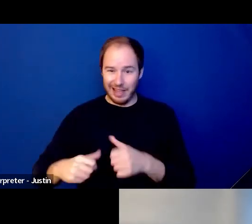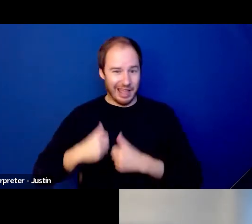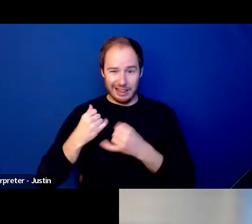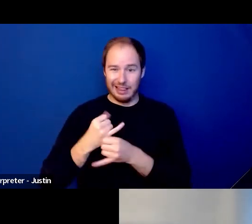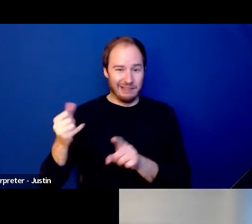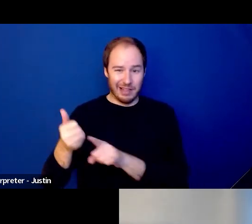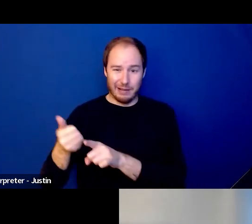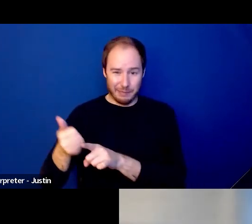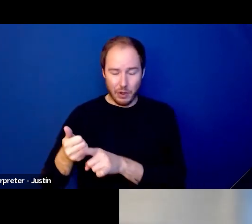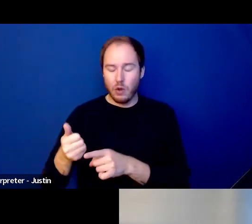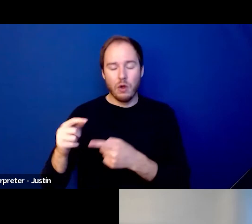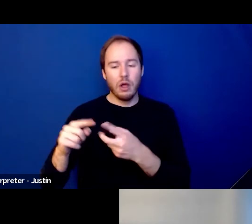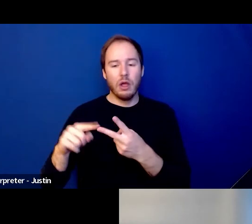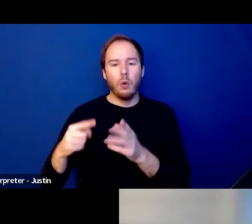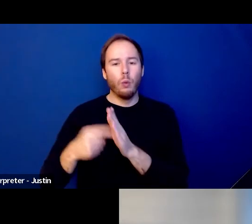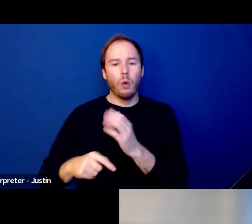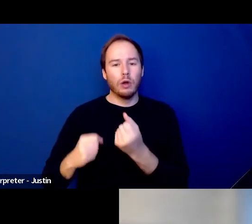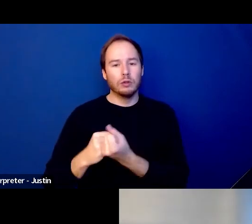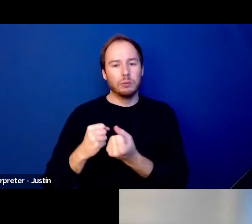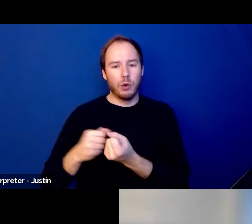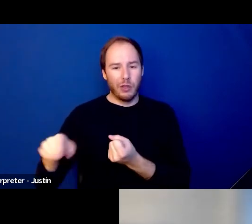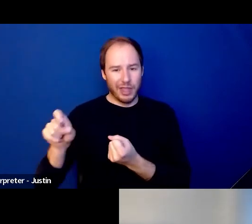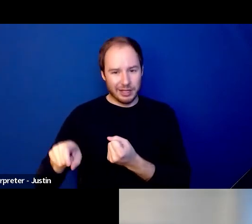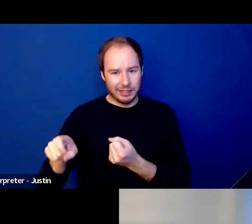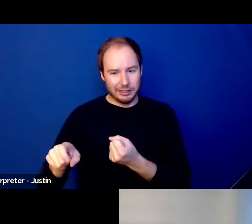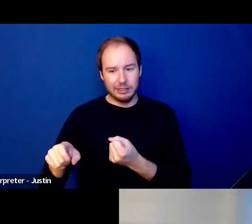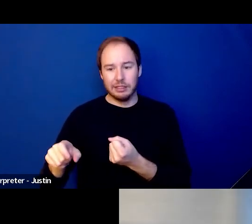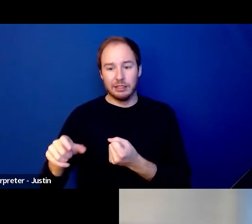what supports would they need? And sometimes that's IHSS work,